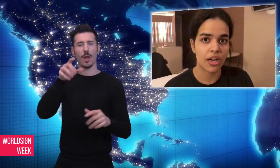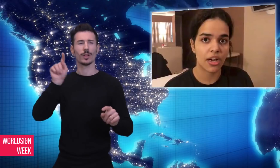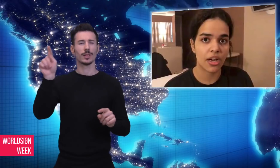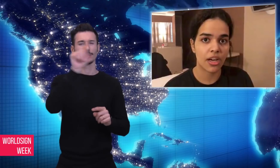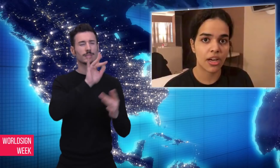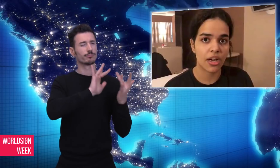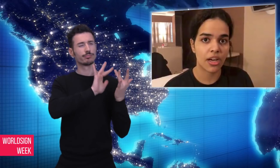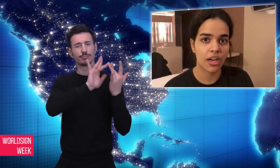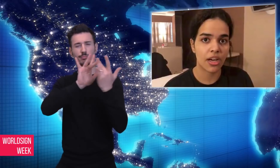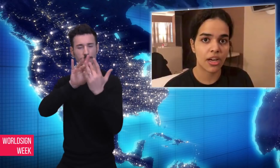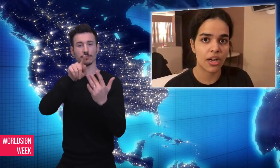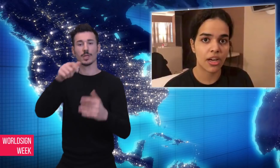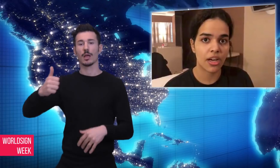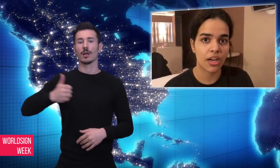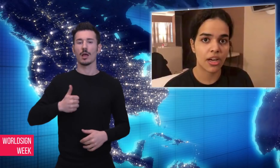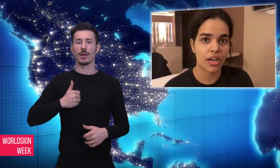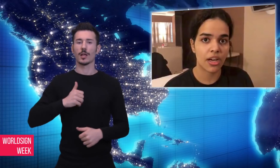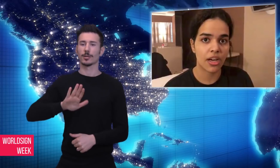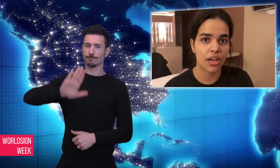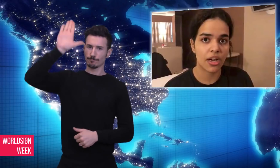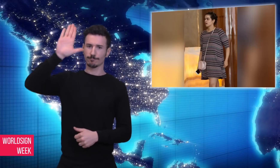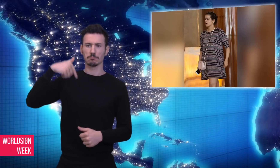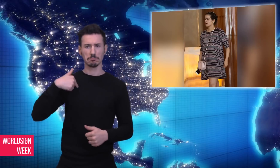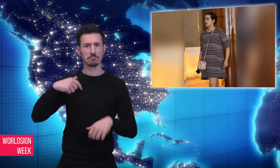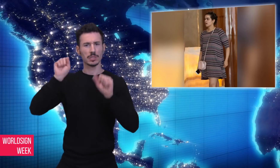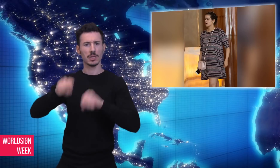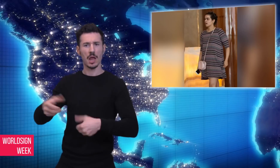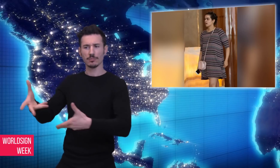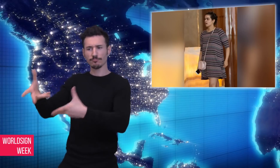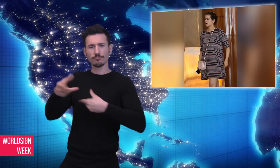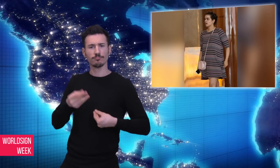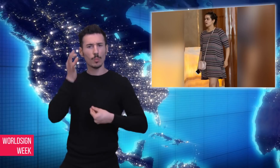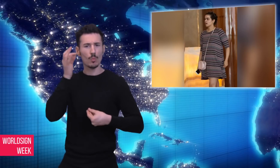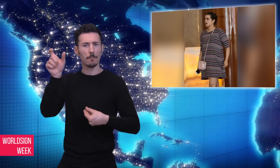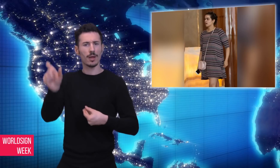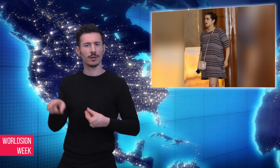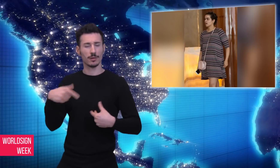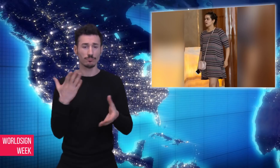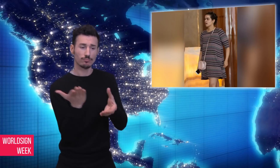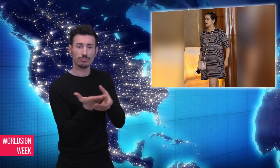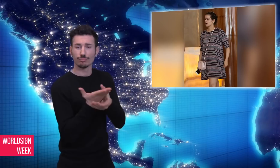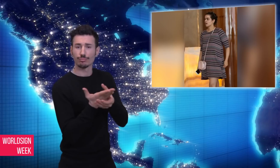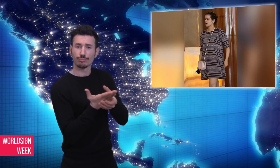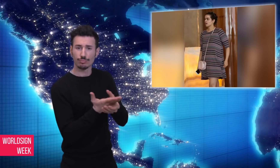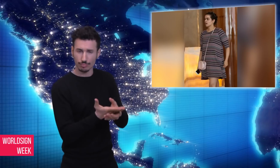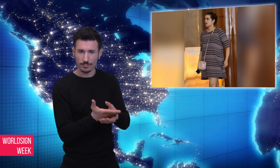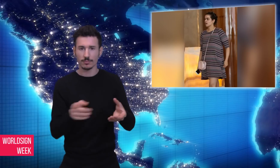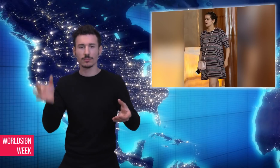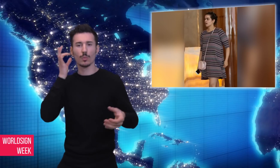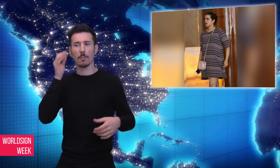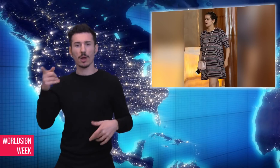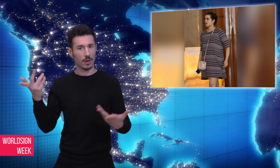After contacting several countries, Canada offered to expedite